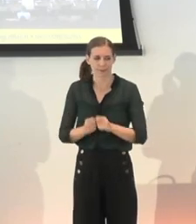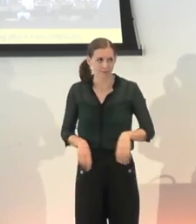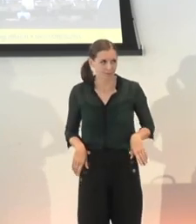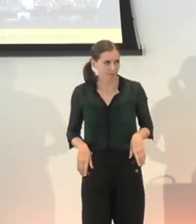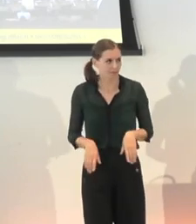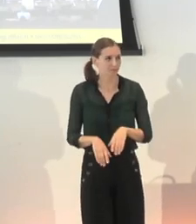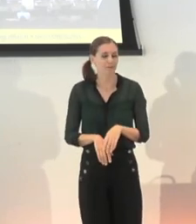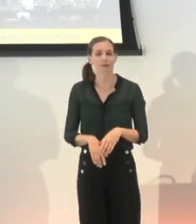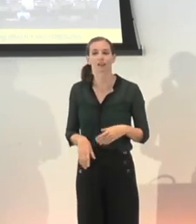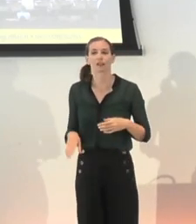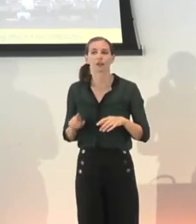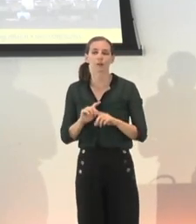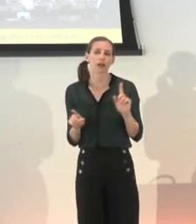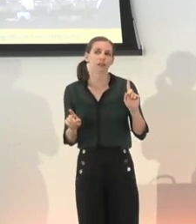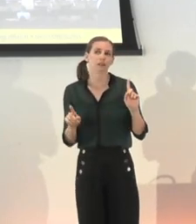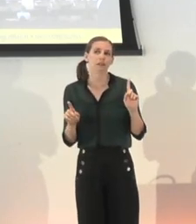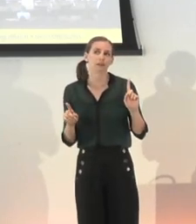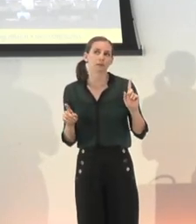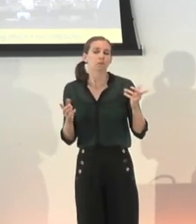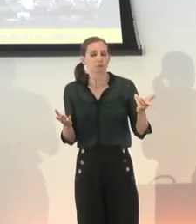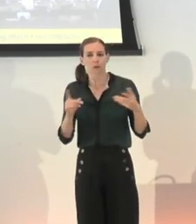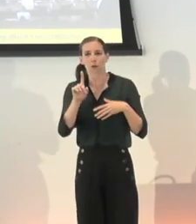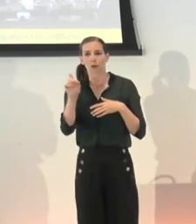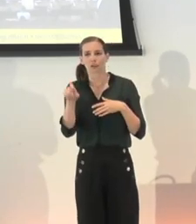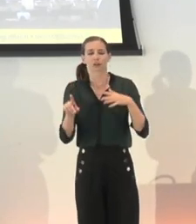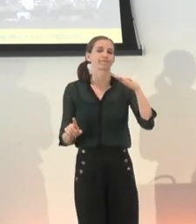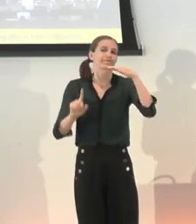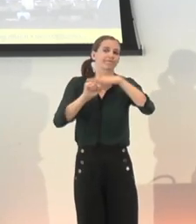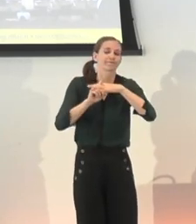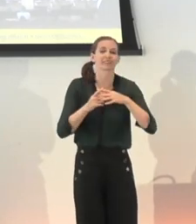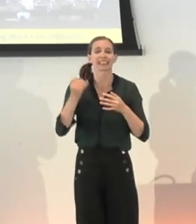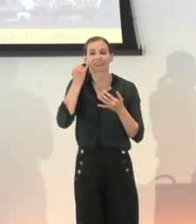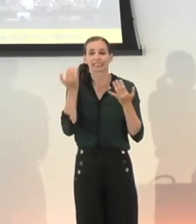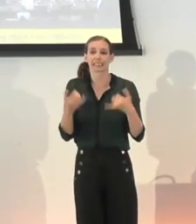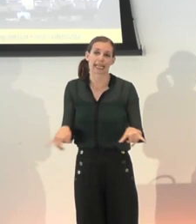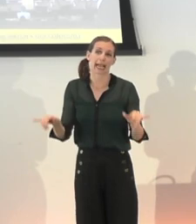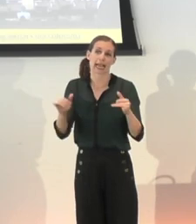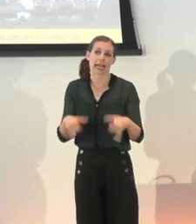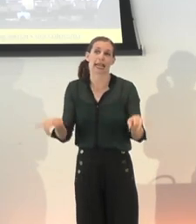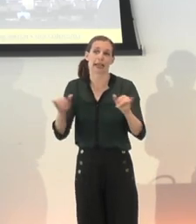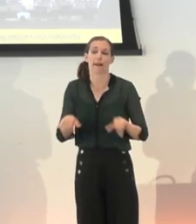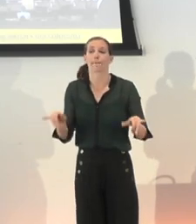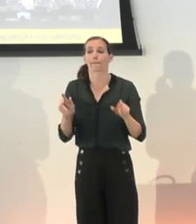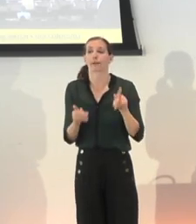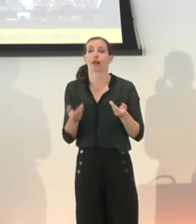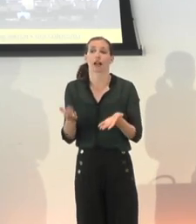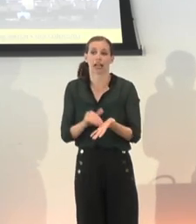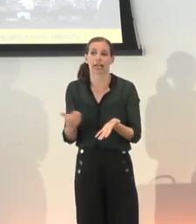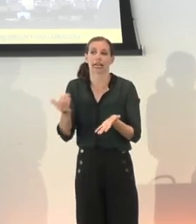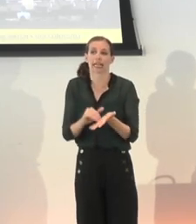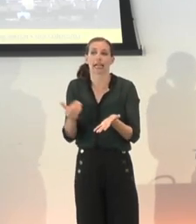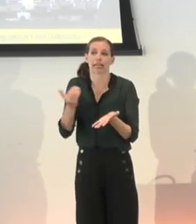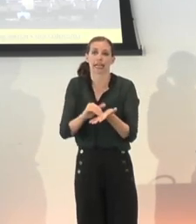people doing studies over and over again? Is that a problem? There are trade-offs I can talk to you